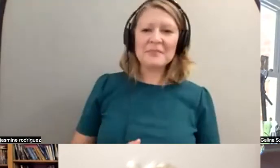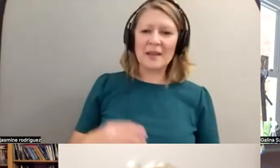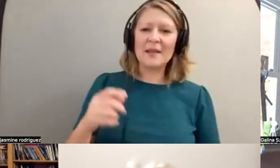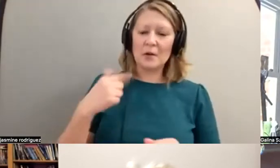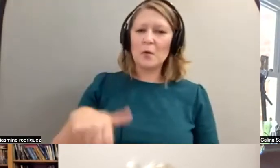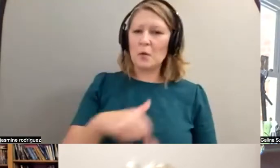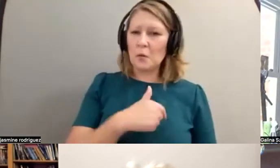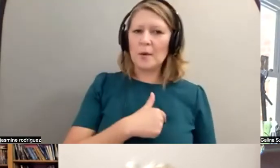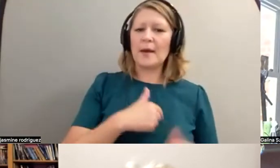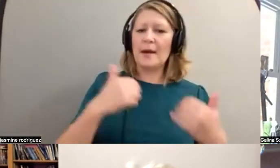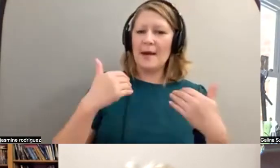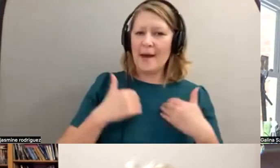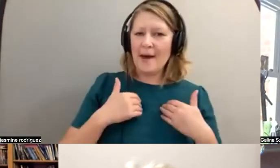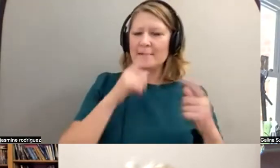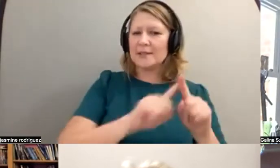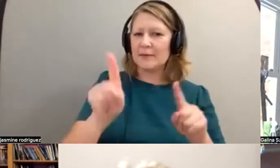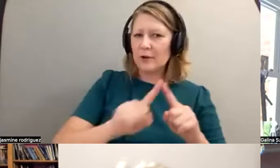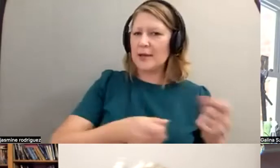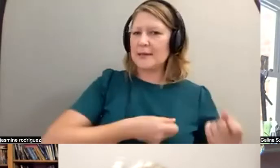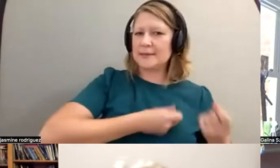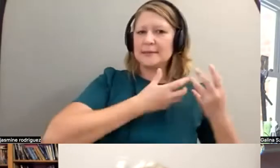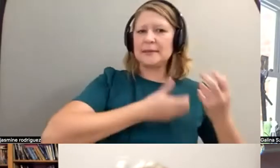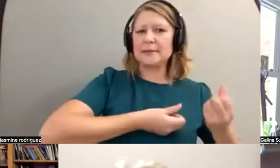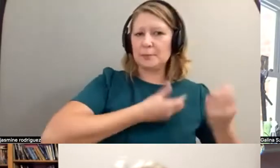Some people see it photography, some people see it in songs,